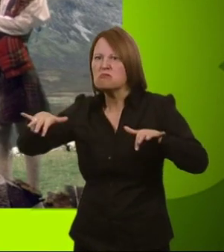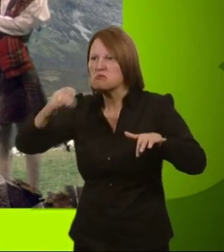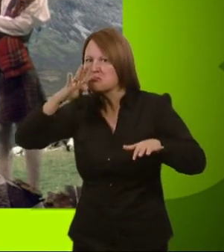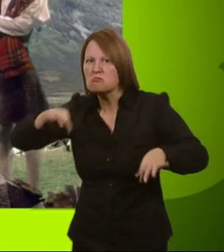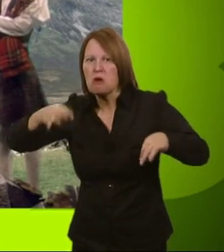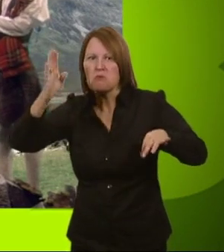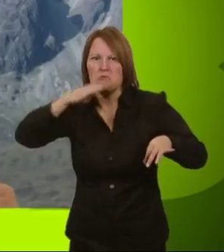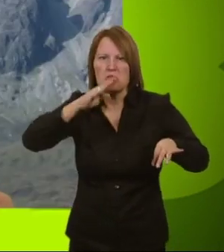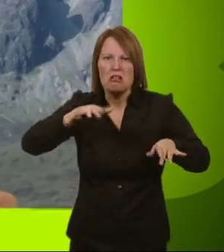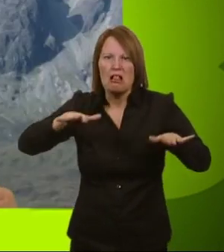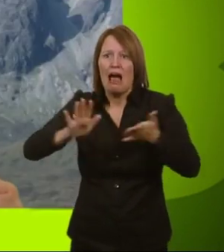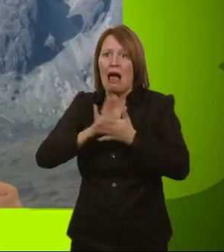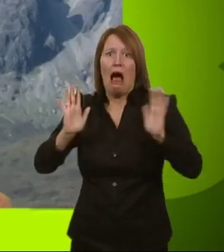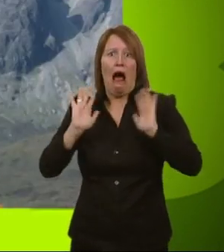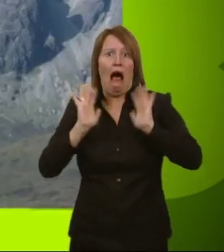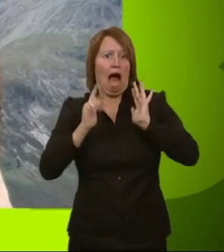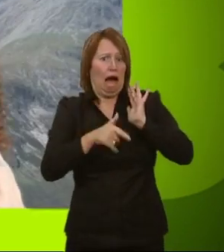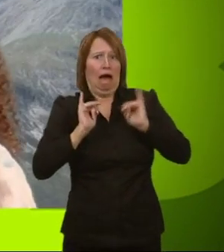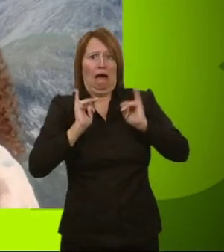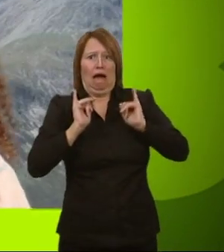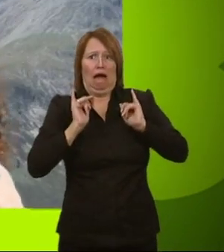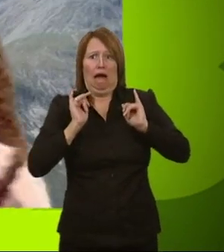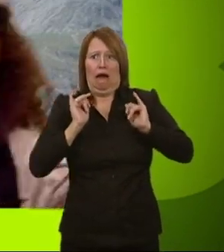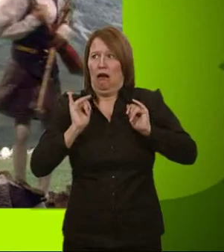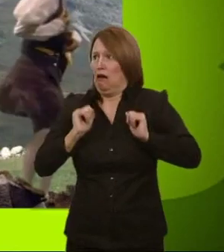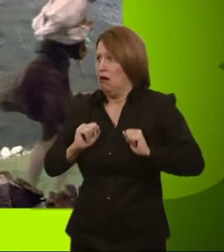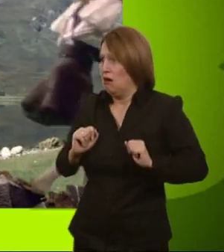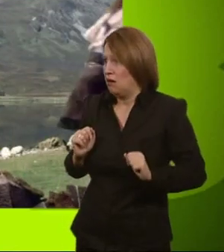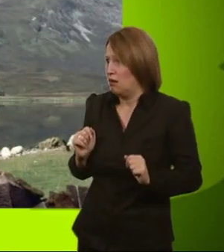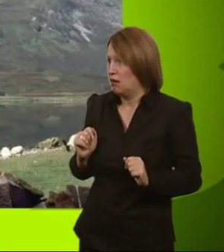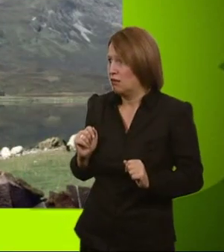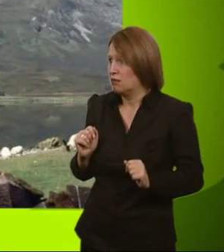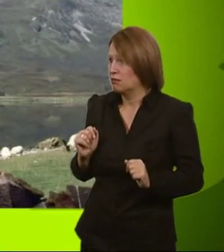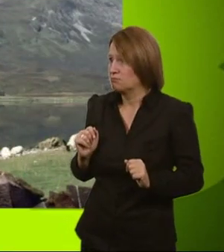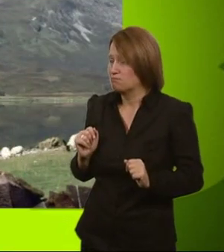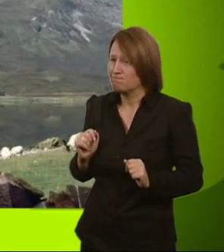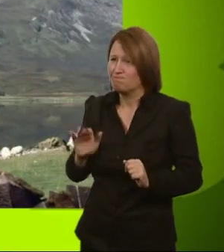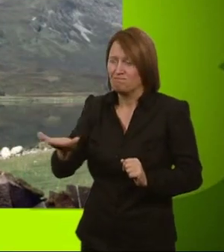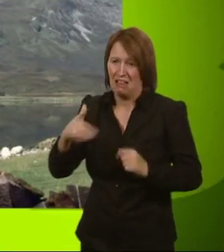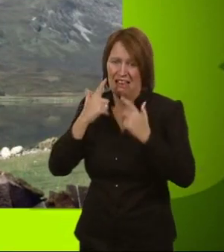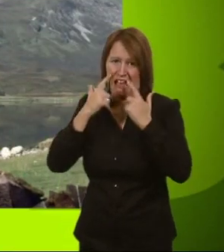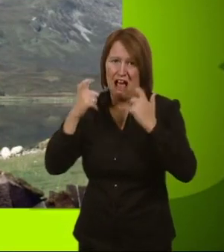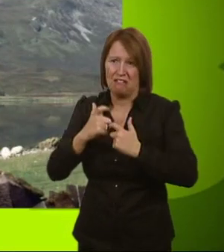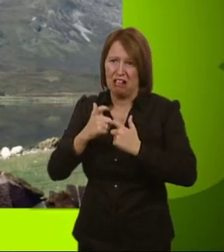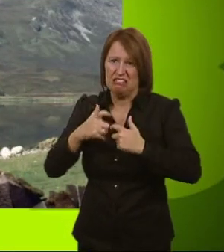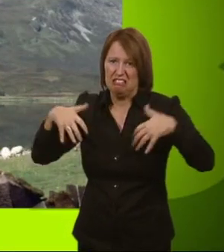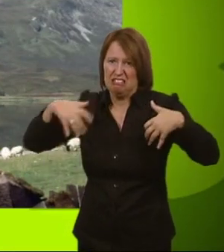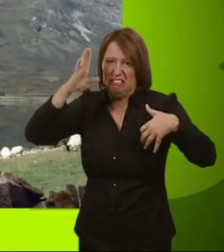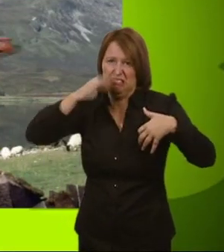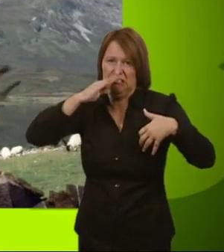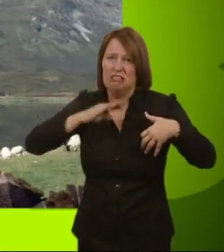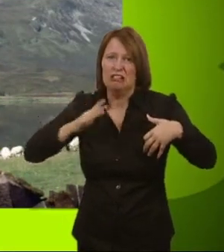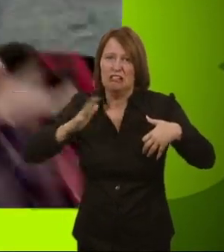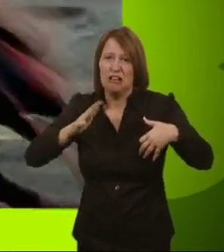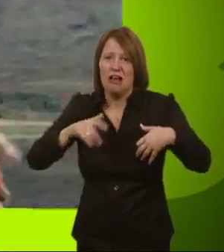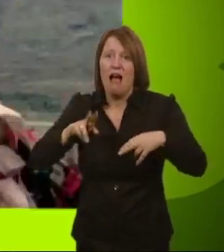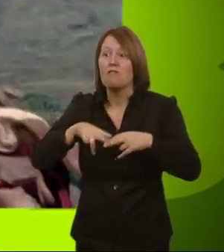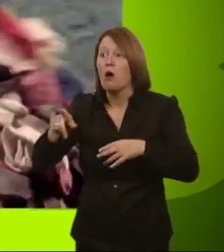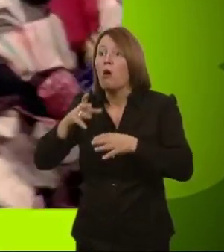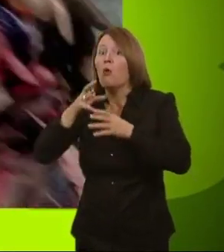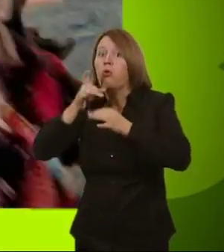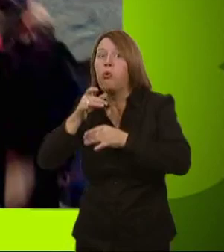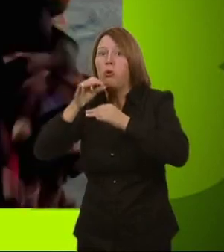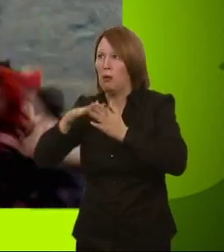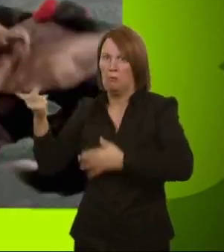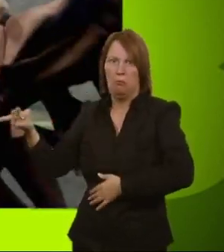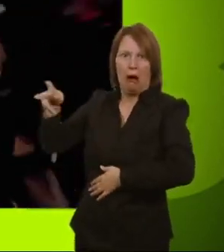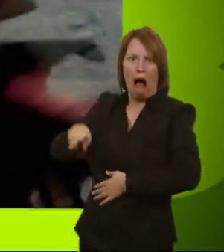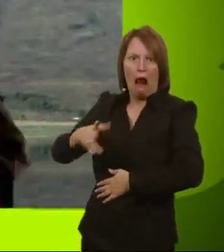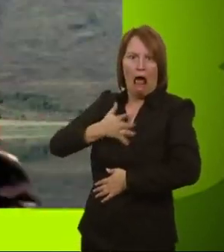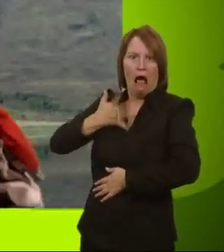locks so beware of stinky you summon him back if you play the B P so stinky